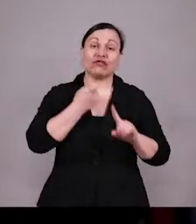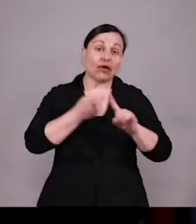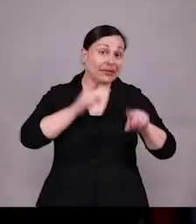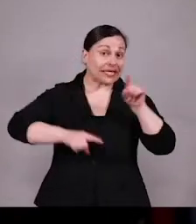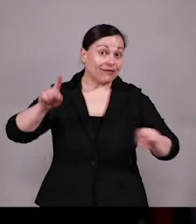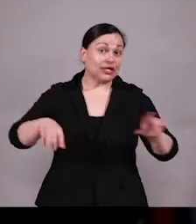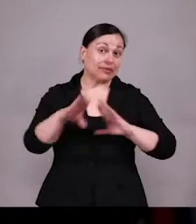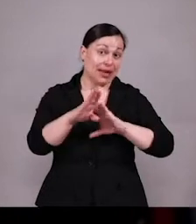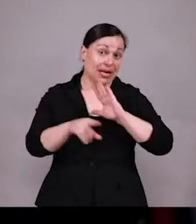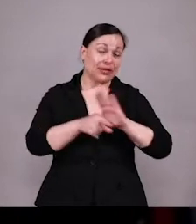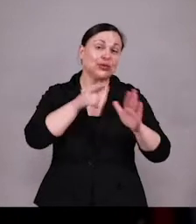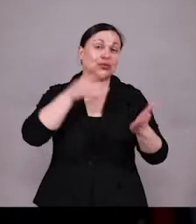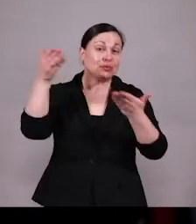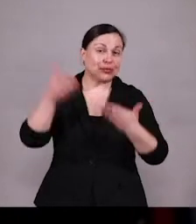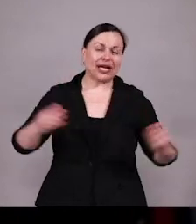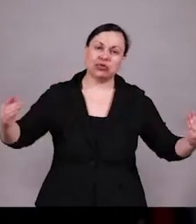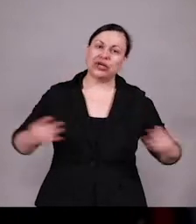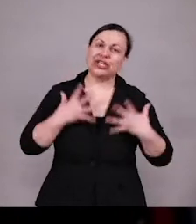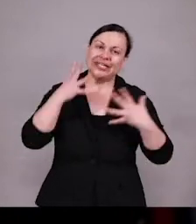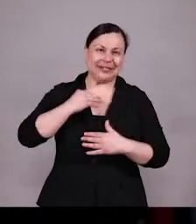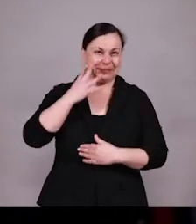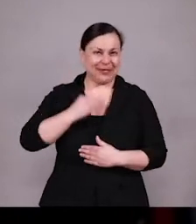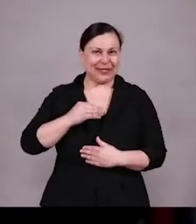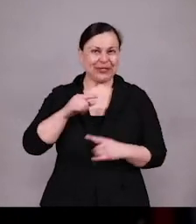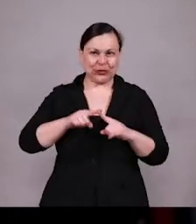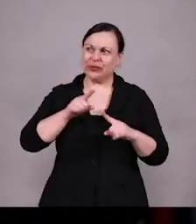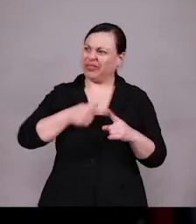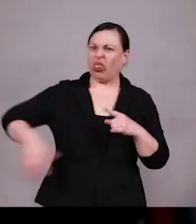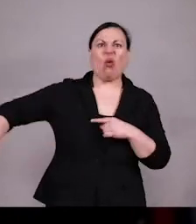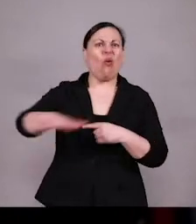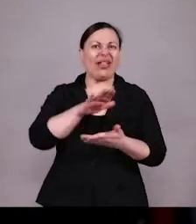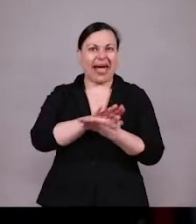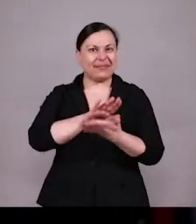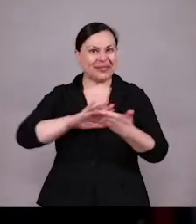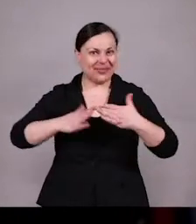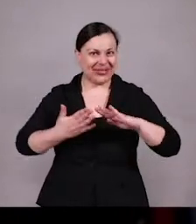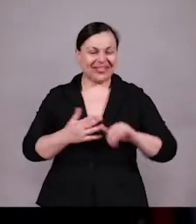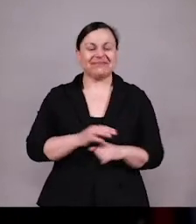diverse backgrounds who bring enriching experiences to the entire campus community.